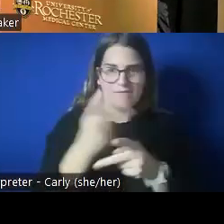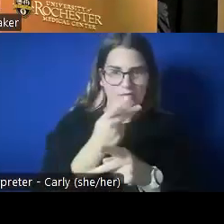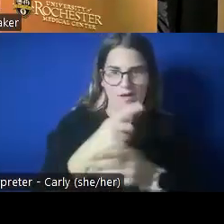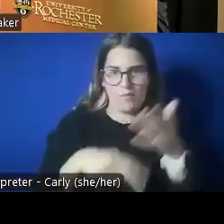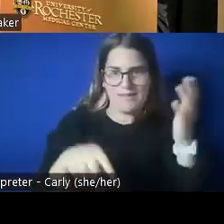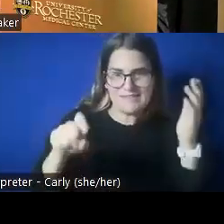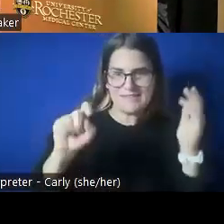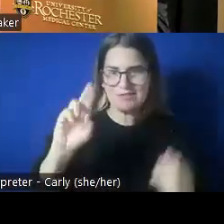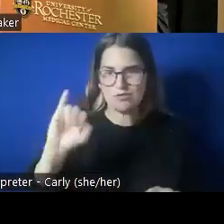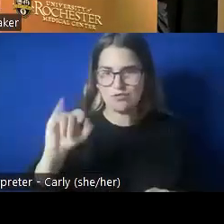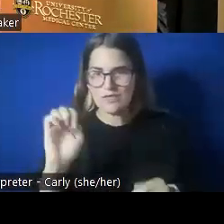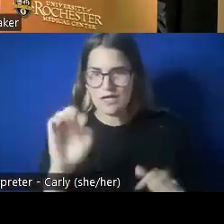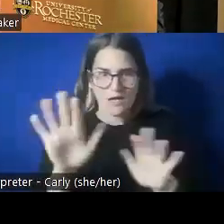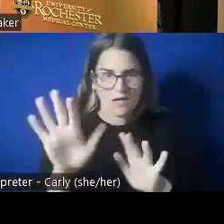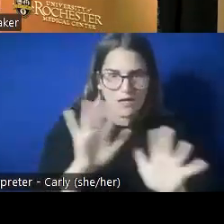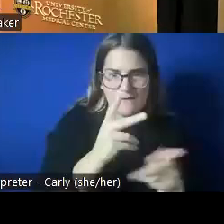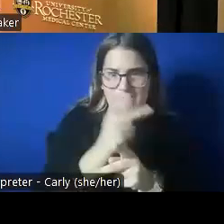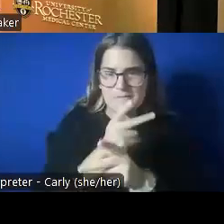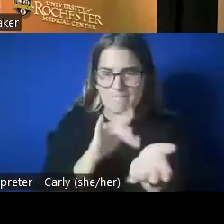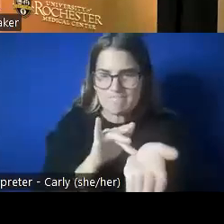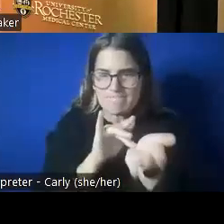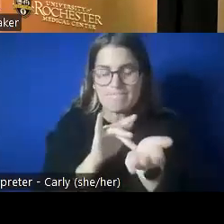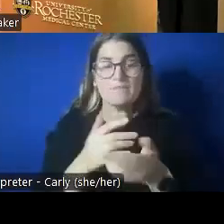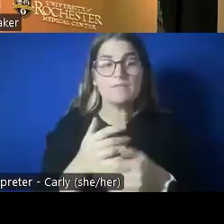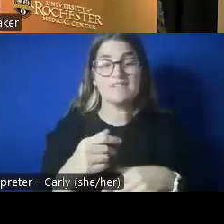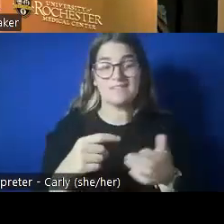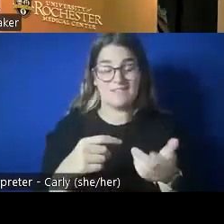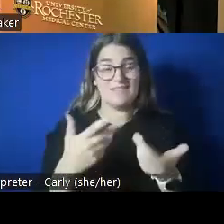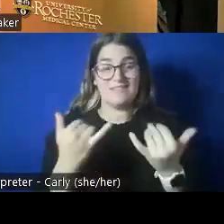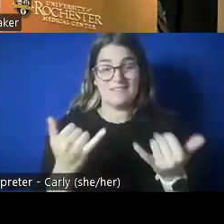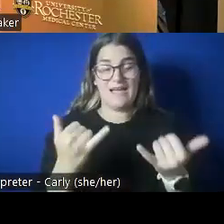connect them to because we have ended up having sort of a bottleneck which when people call they